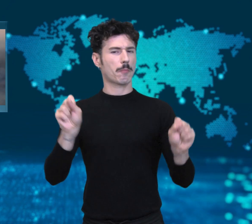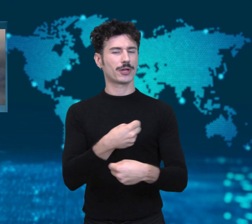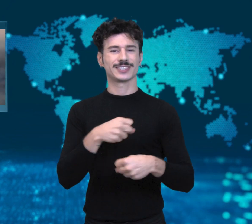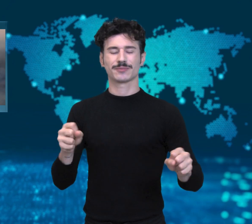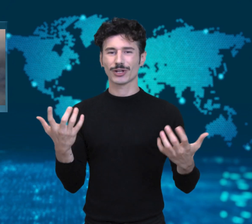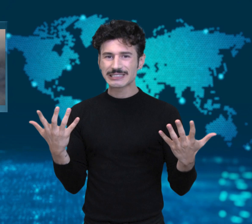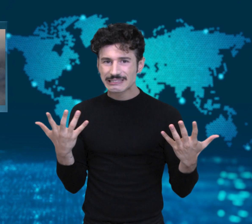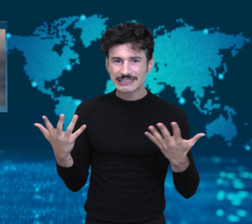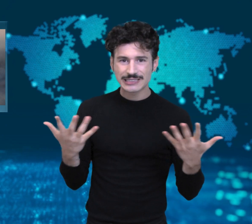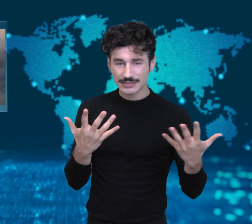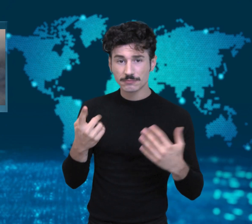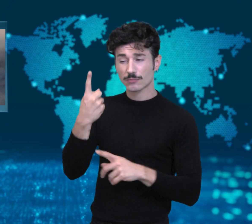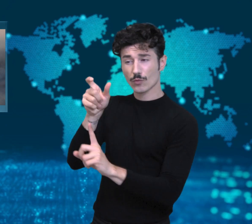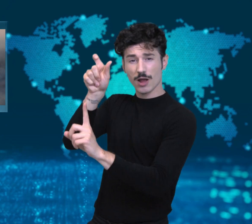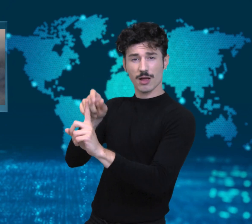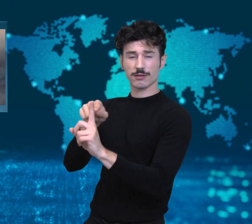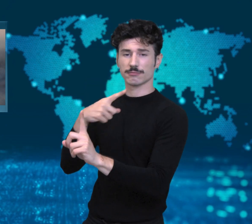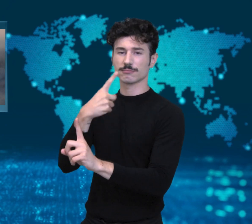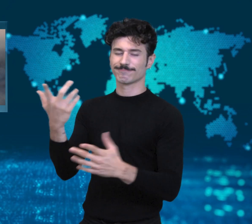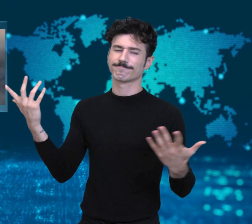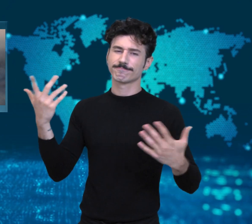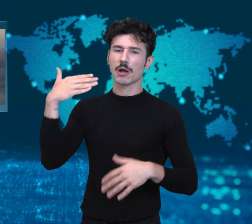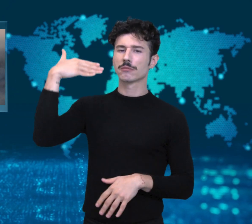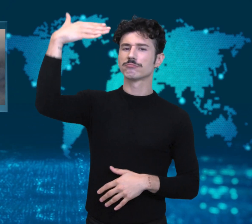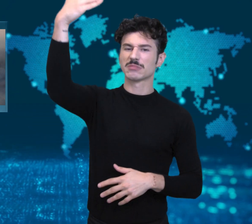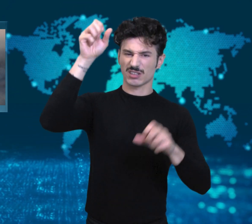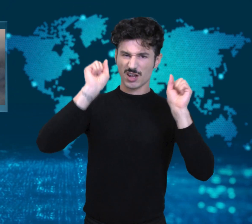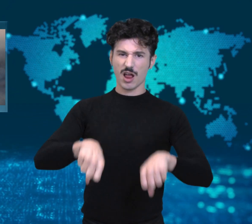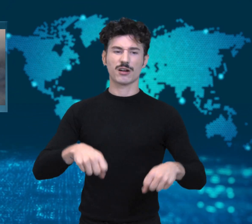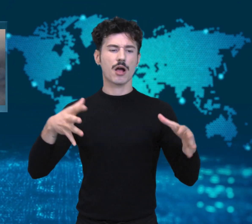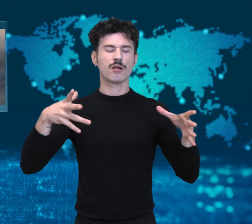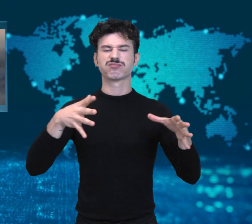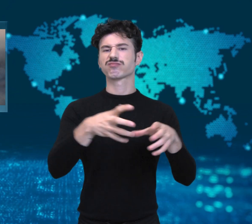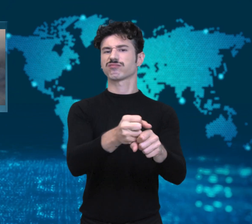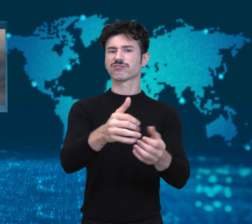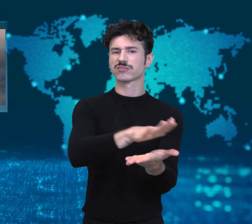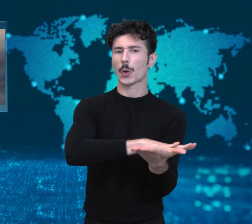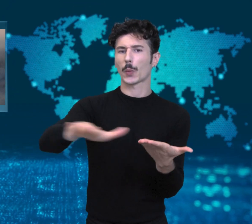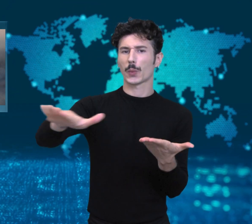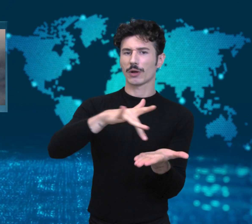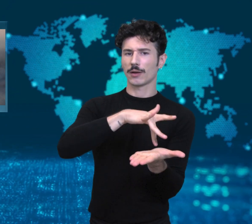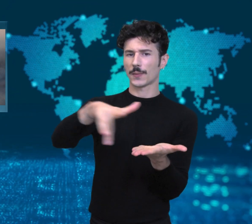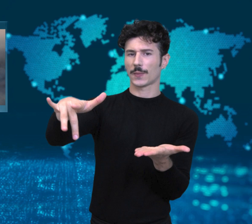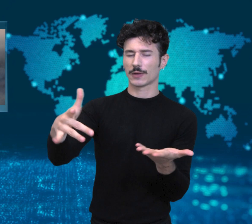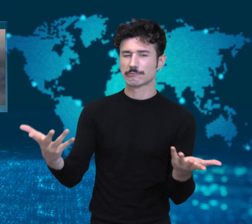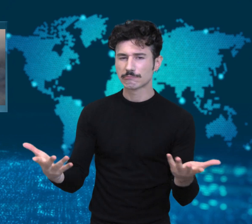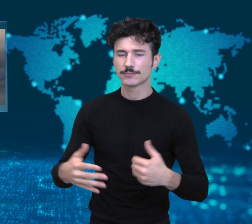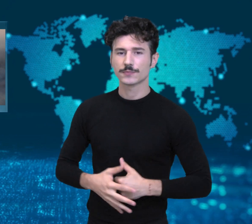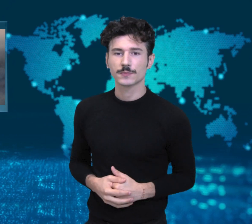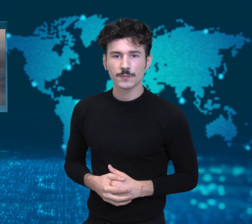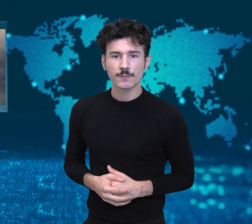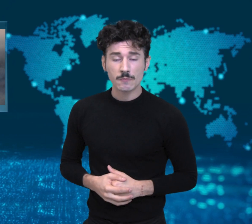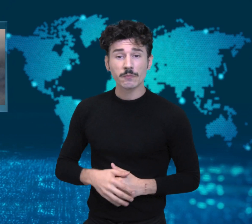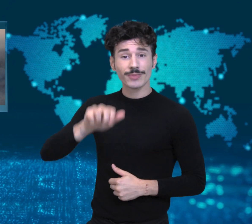One scientist said that the Amazon might turn into a savannah grassland.